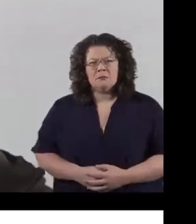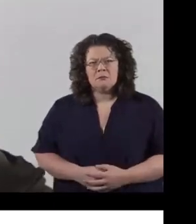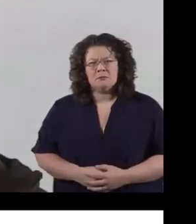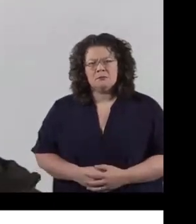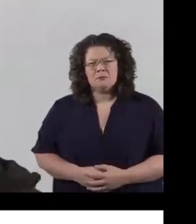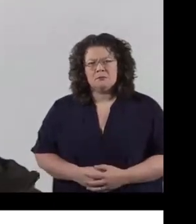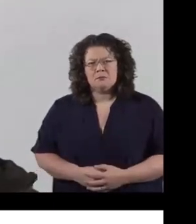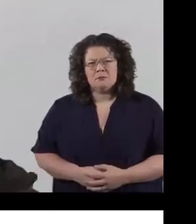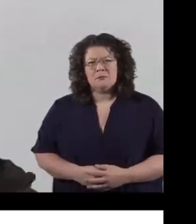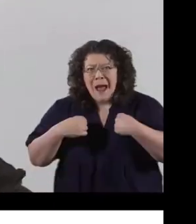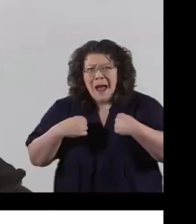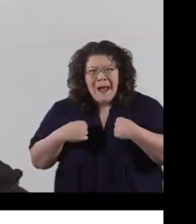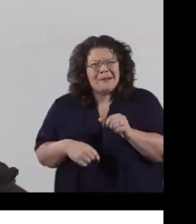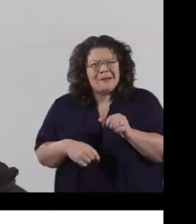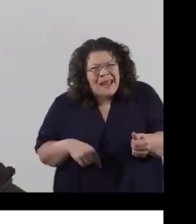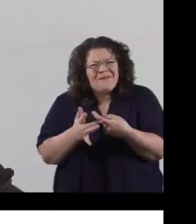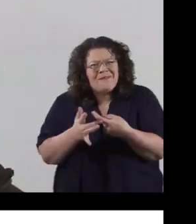What do you mean. Nobody told me.